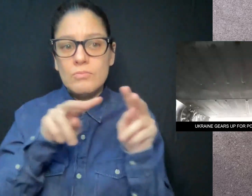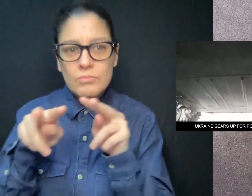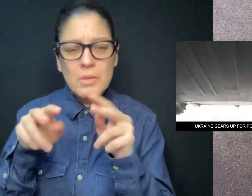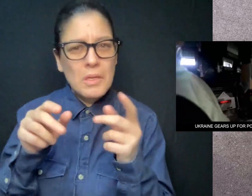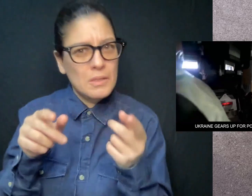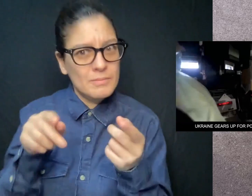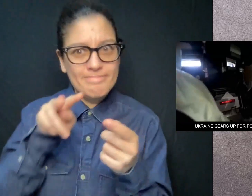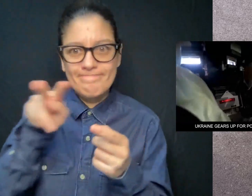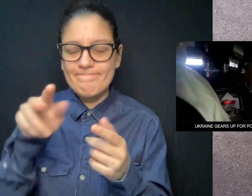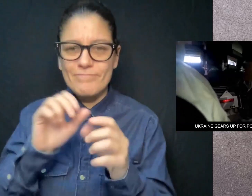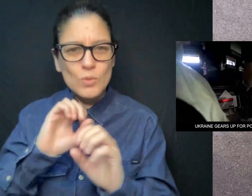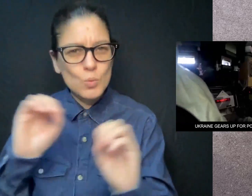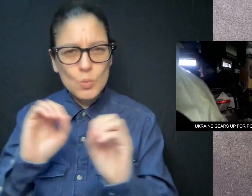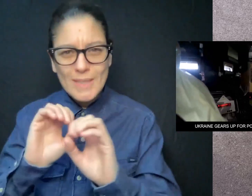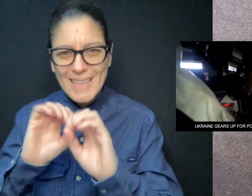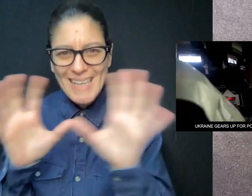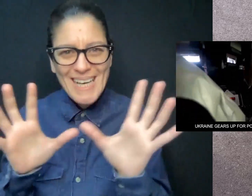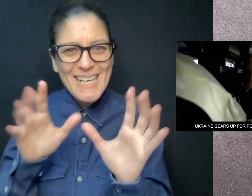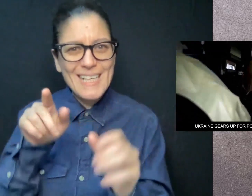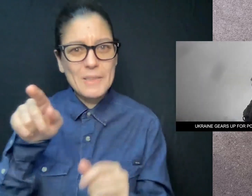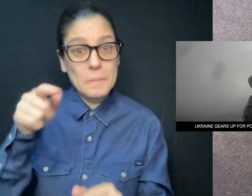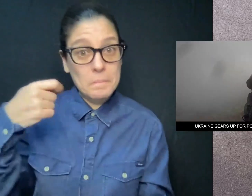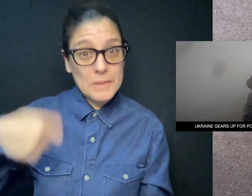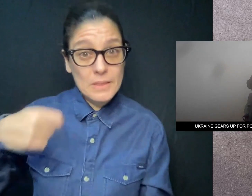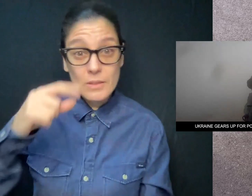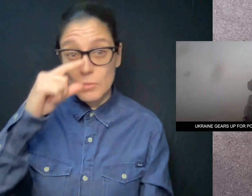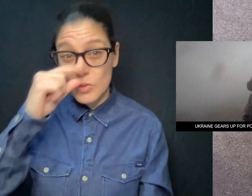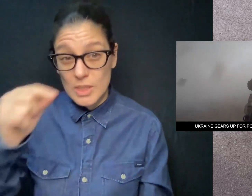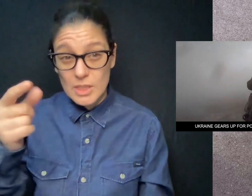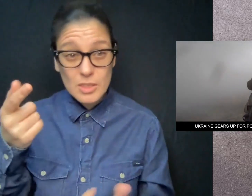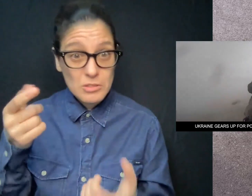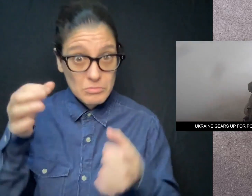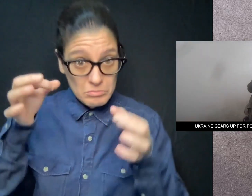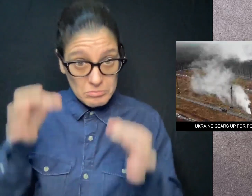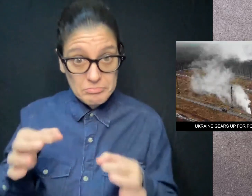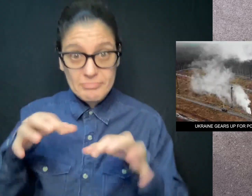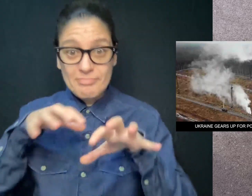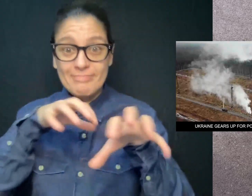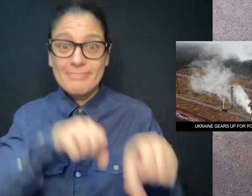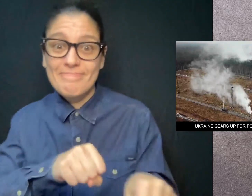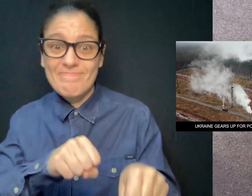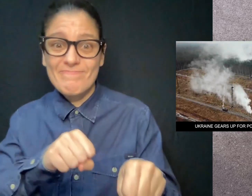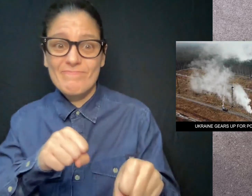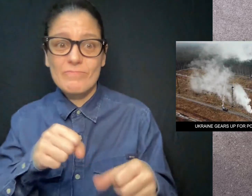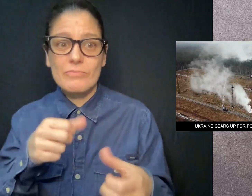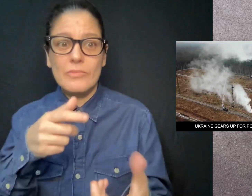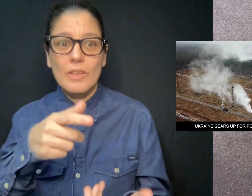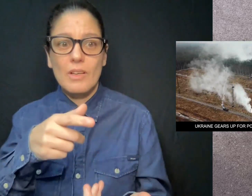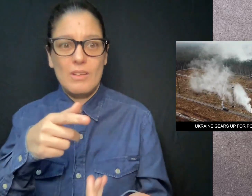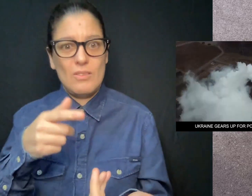US officials stressed that it remains unclear whether Putin has made the decision to invade